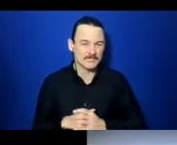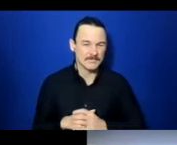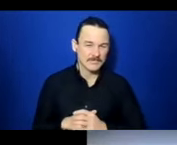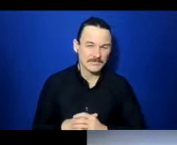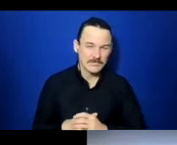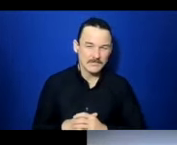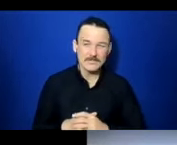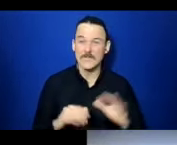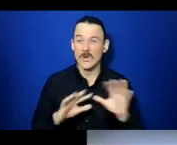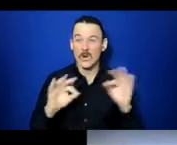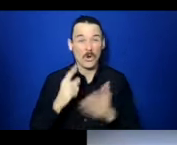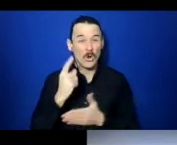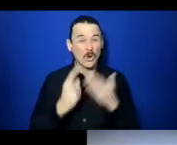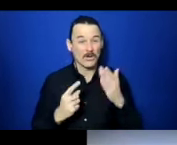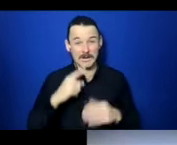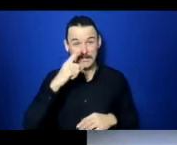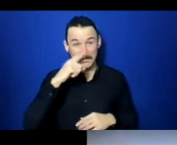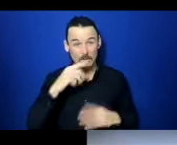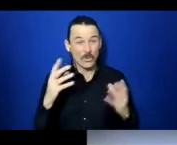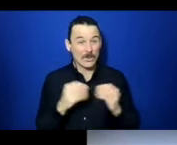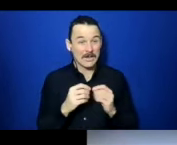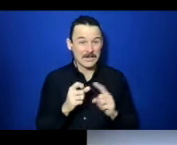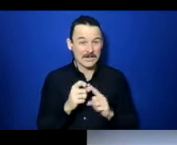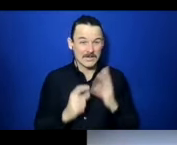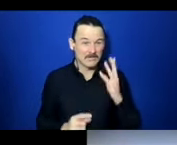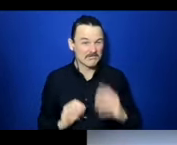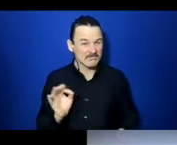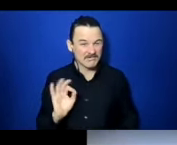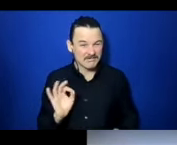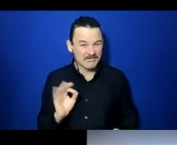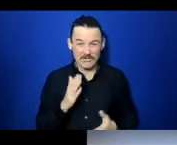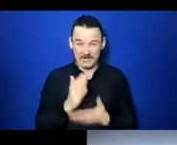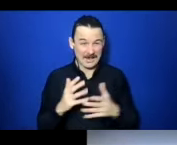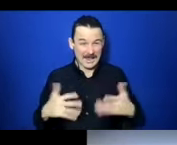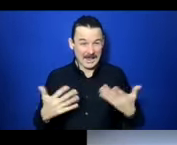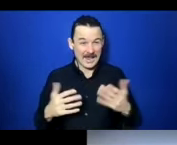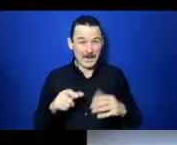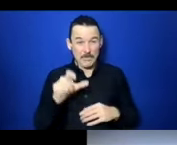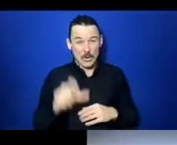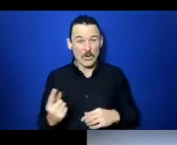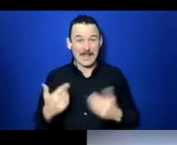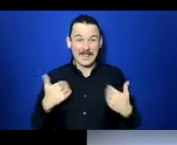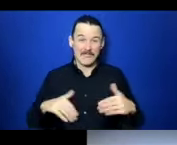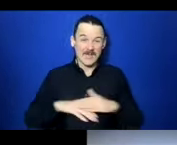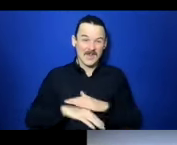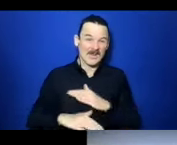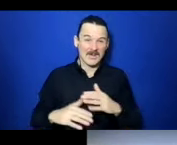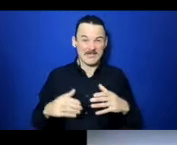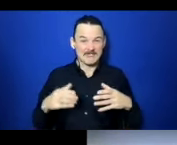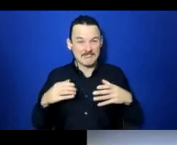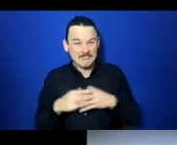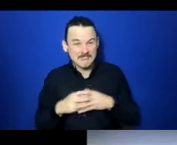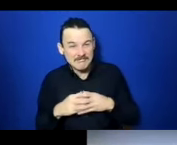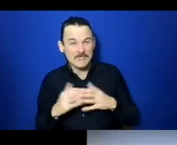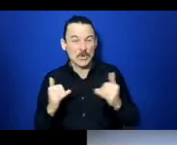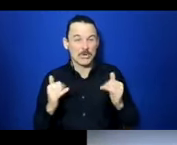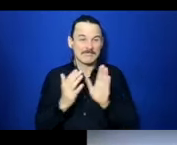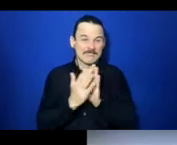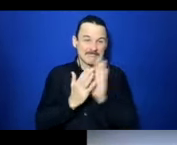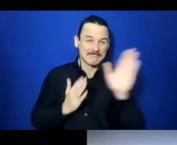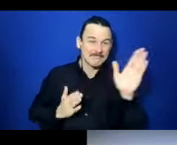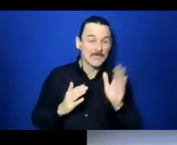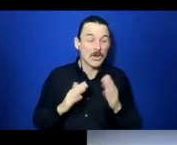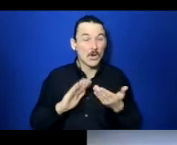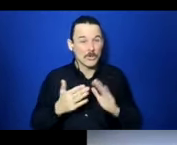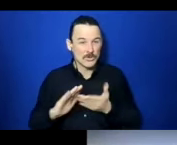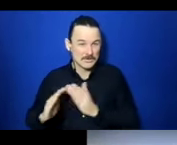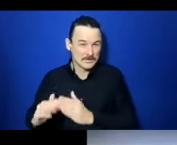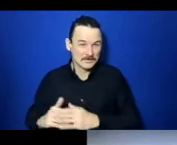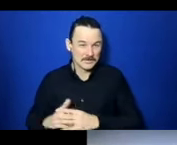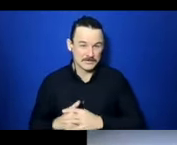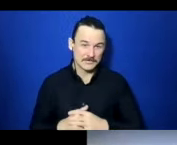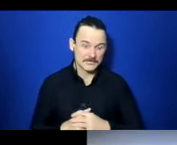right. It's for anyone in a marginalised community where they are already obviously marginalised